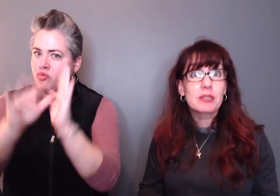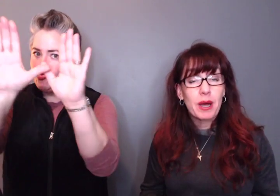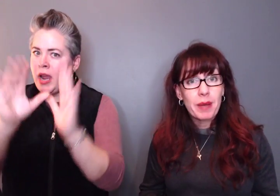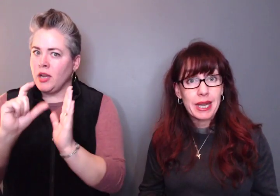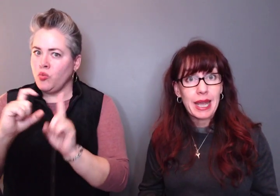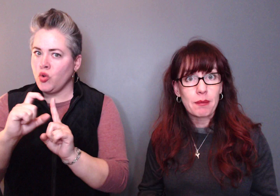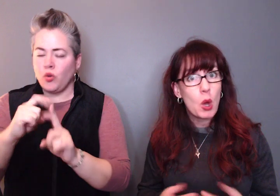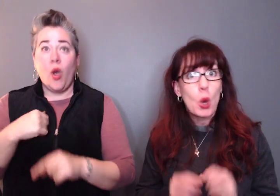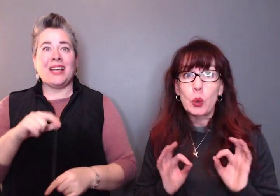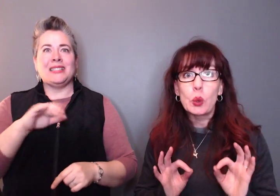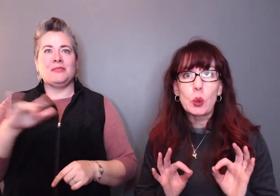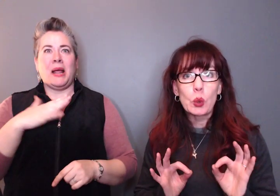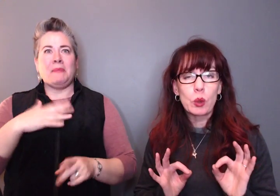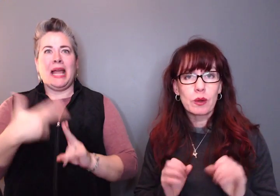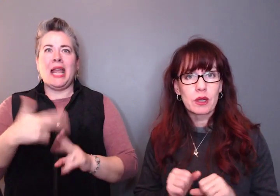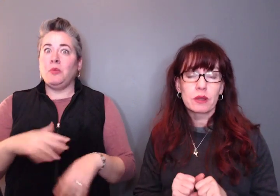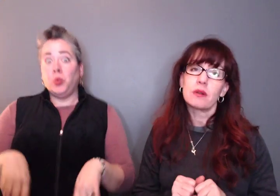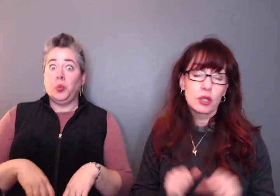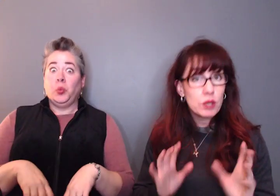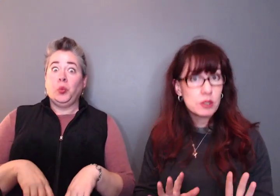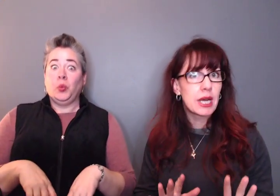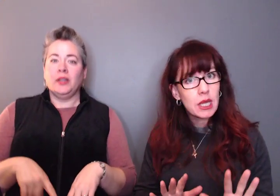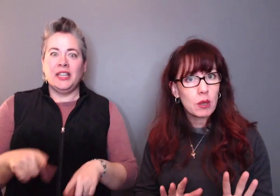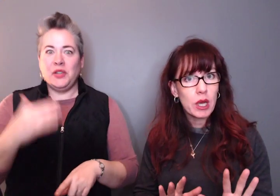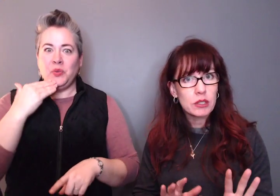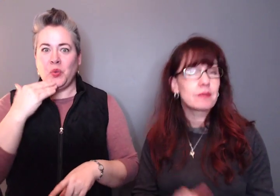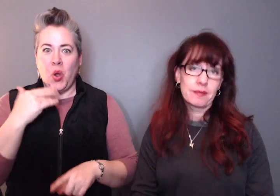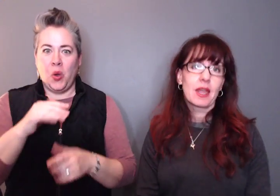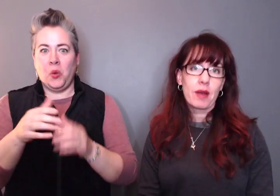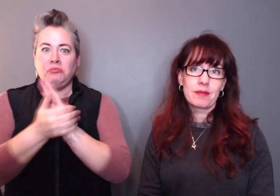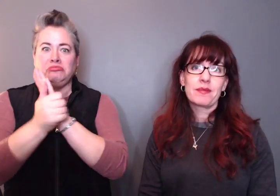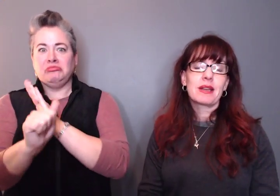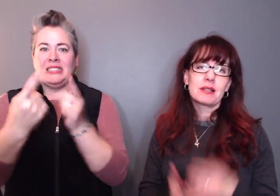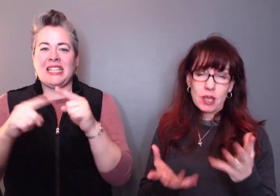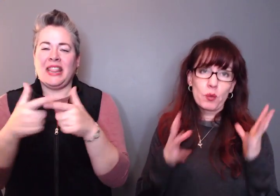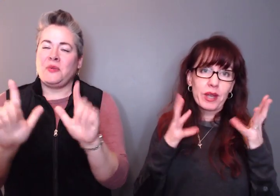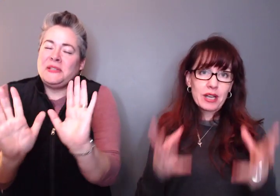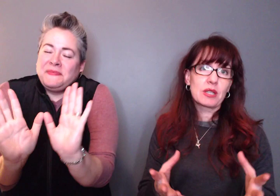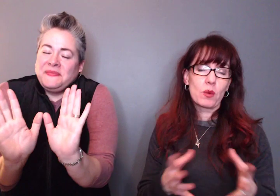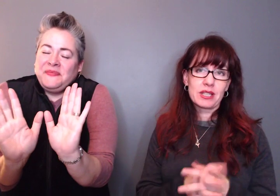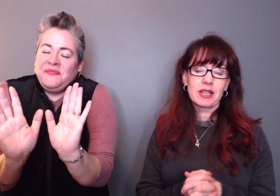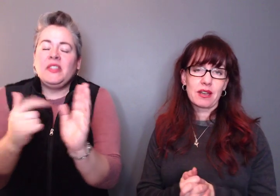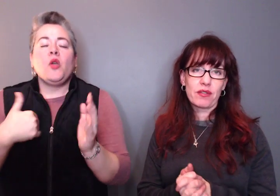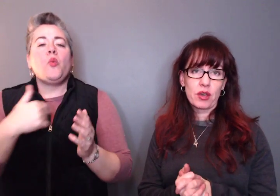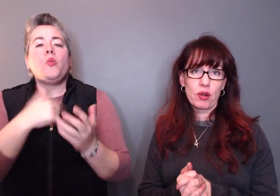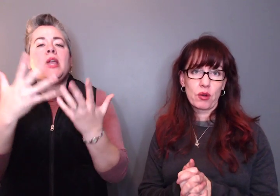spell my name". ooh you know sign language okay so we actually want to give you